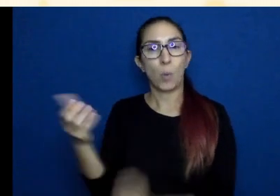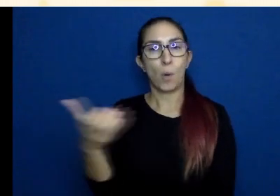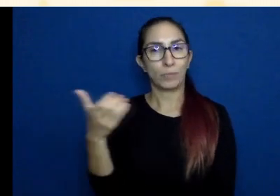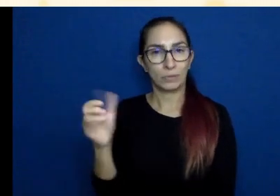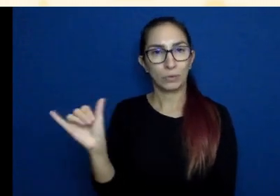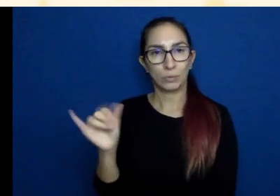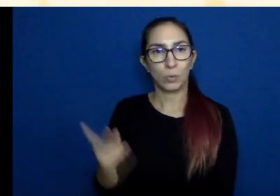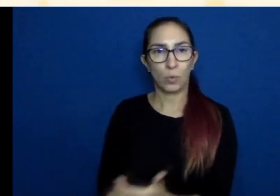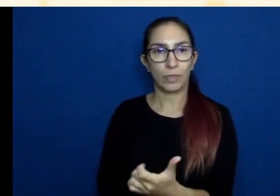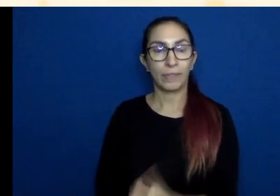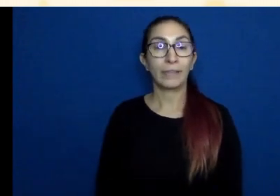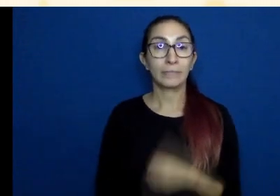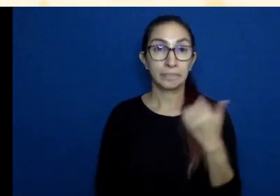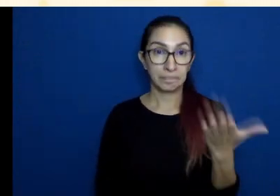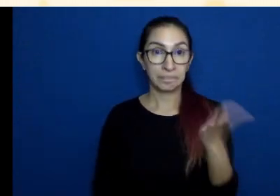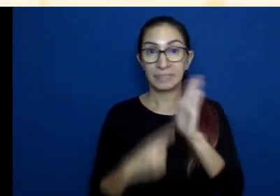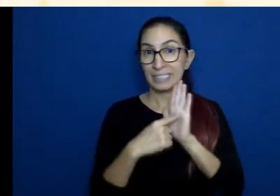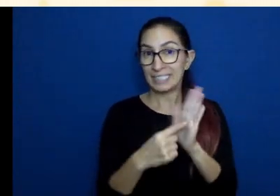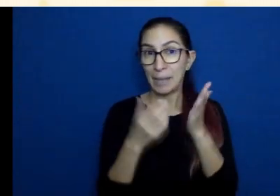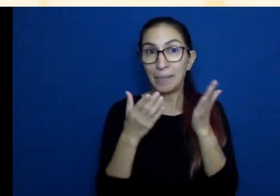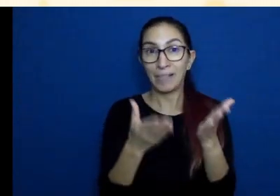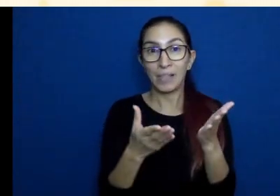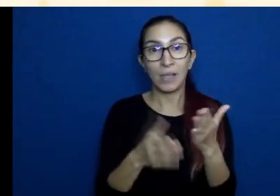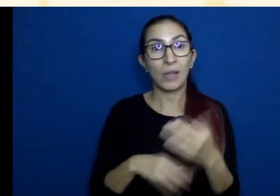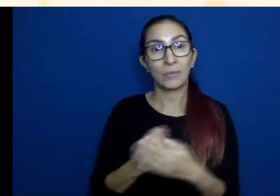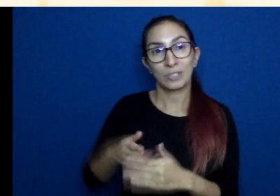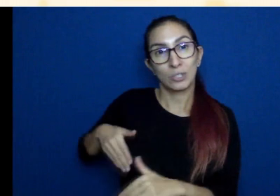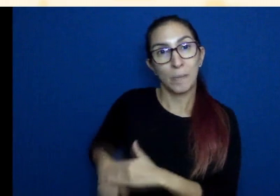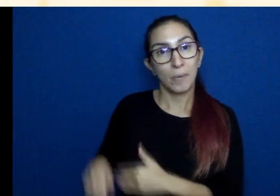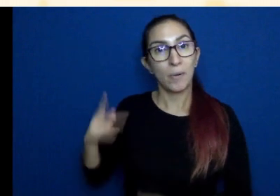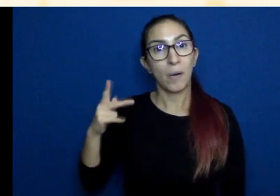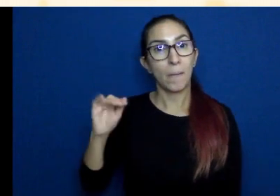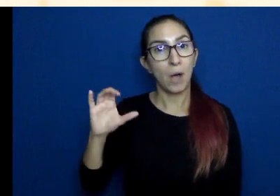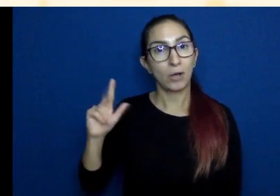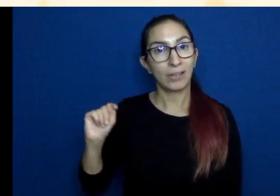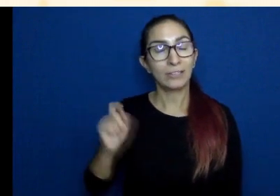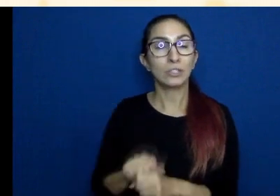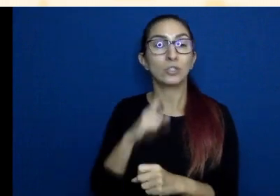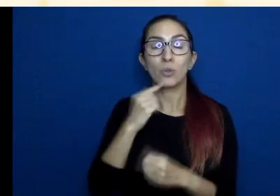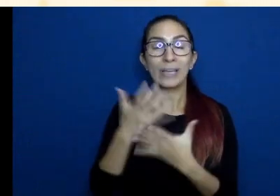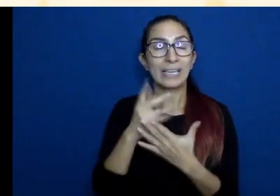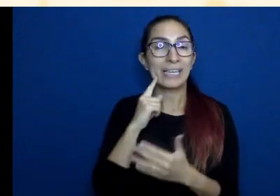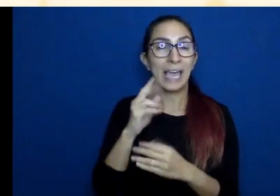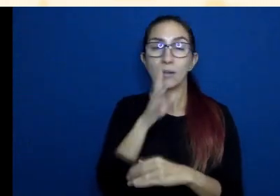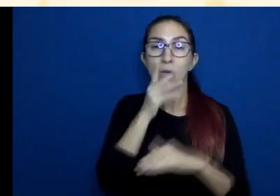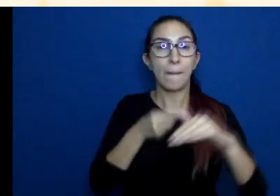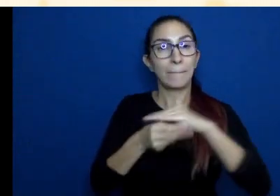However, we are seeing it on mobile sites now too. This is an example here, which is pocket.